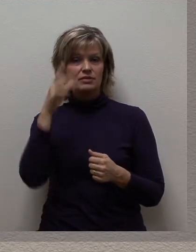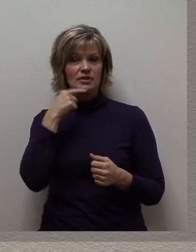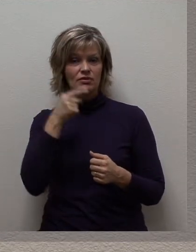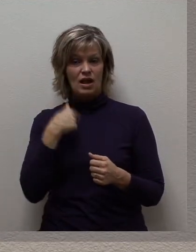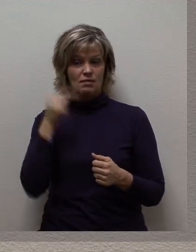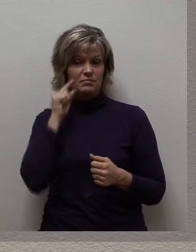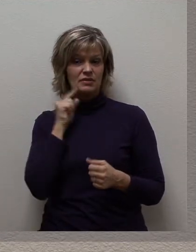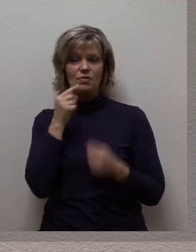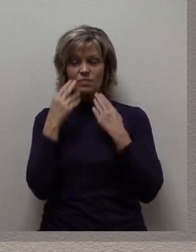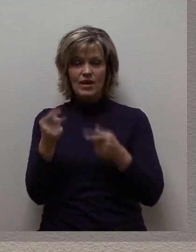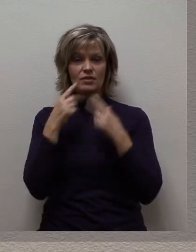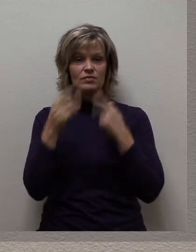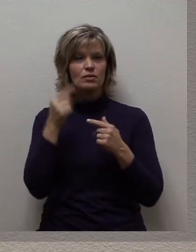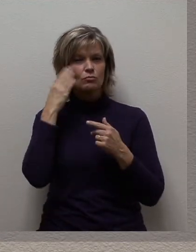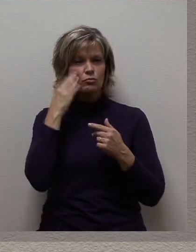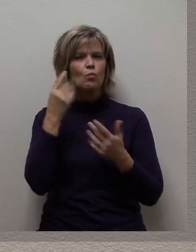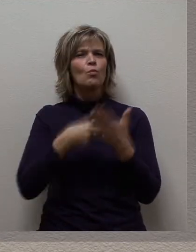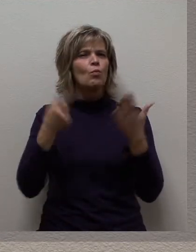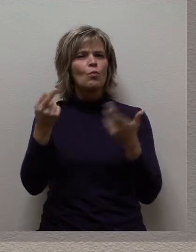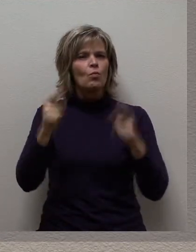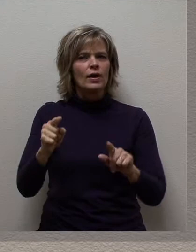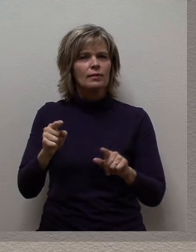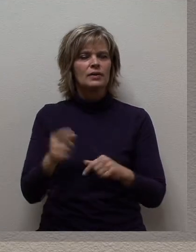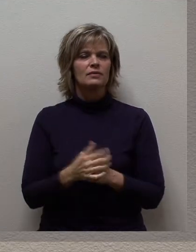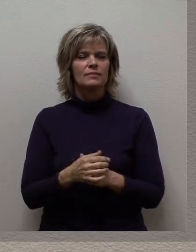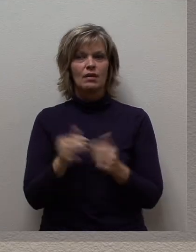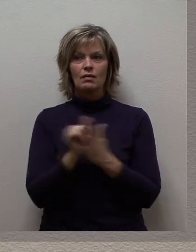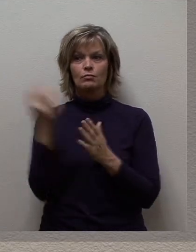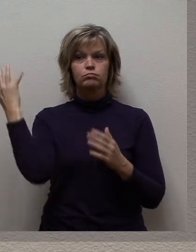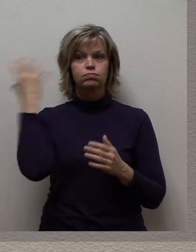We're knowing what's going on right on the moment, so it was amazing